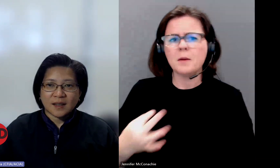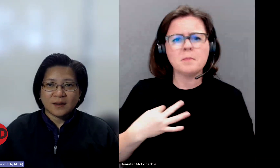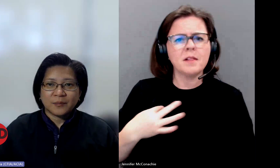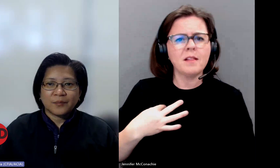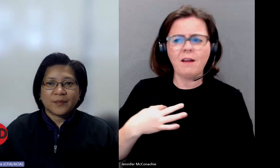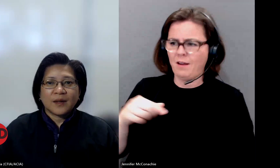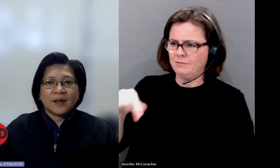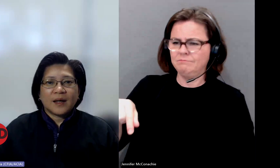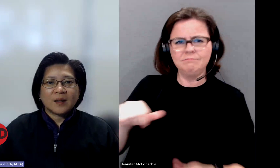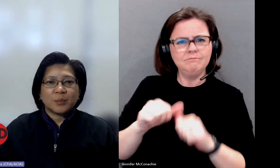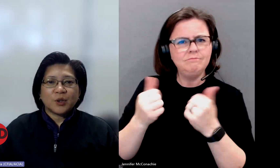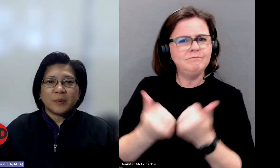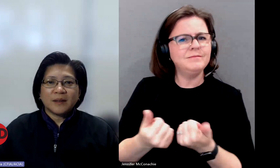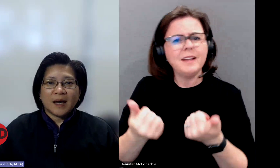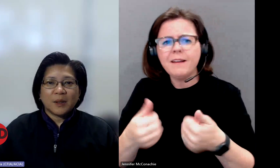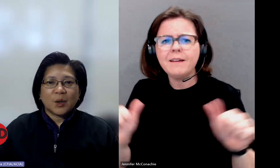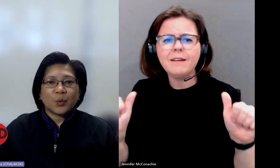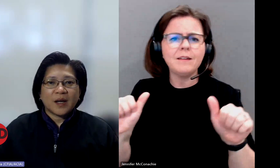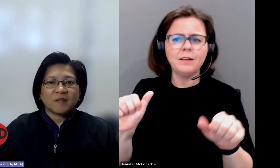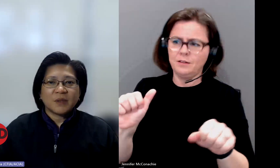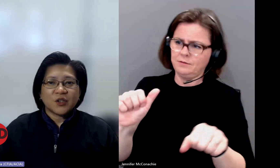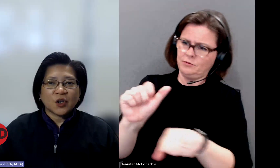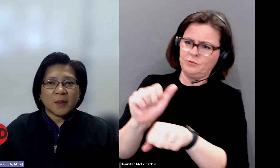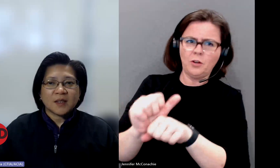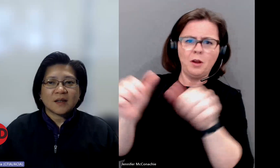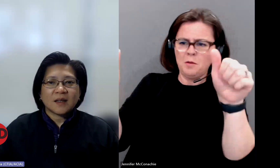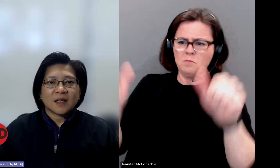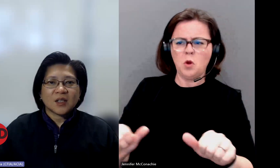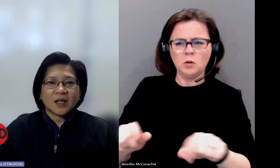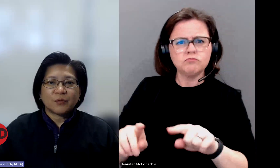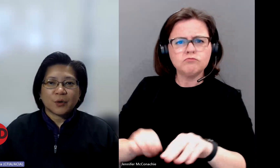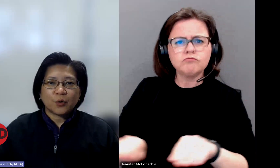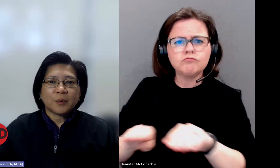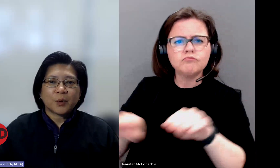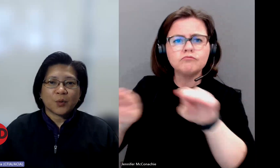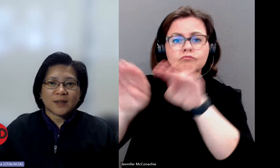all staffing processes at the Agency. At the Burnaby lab,